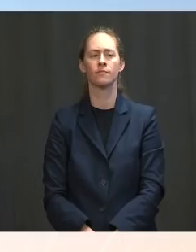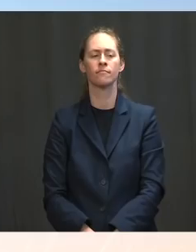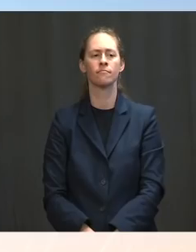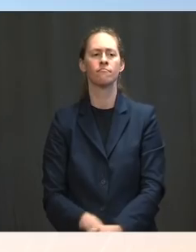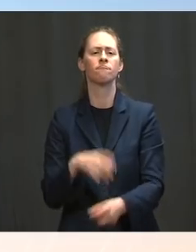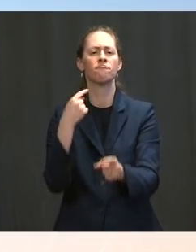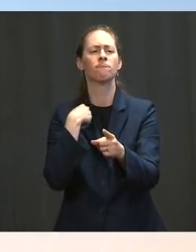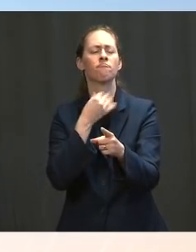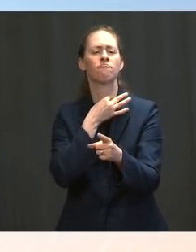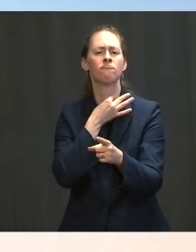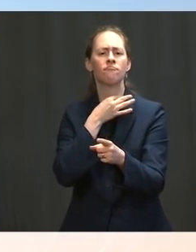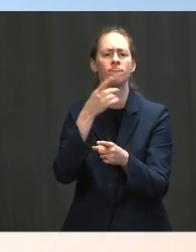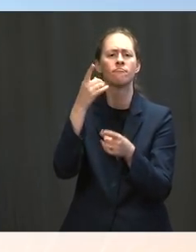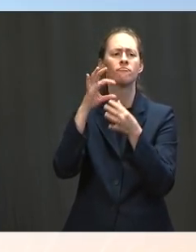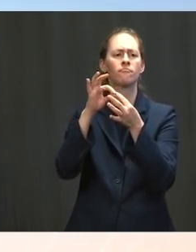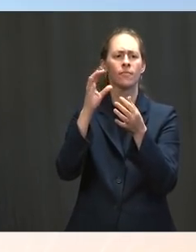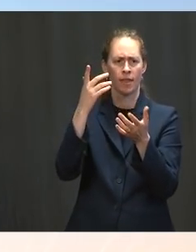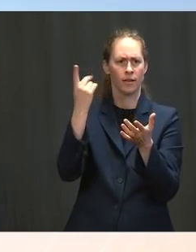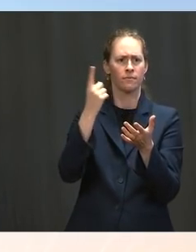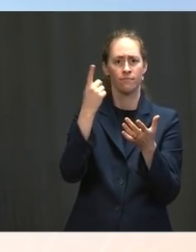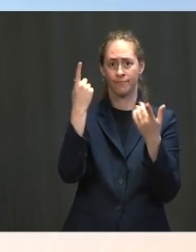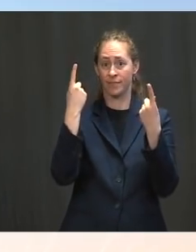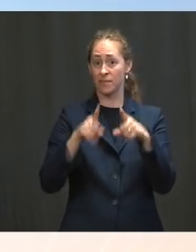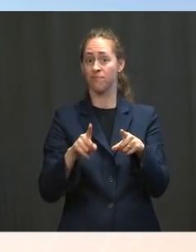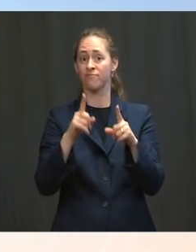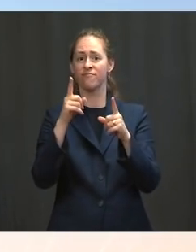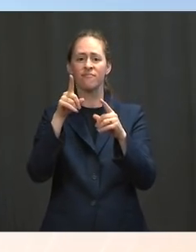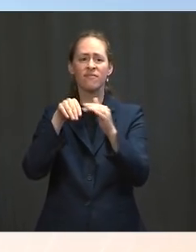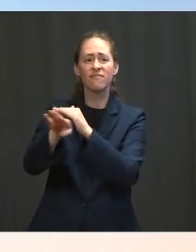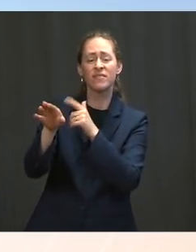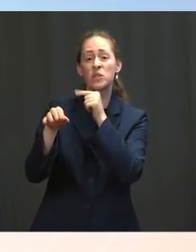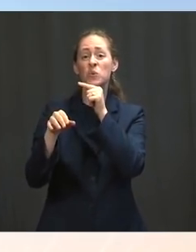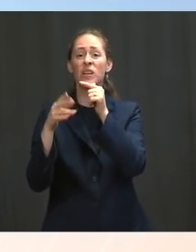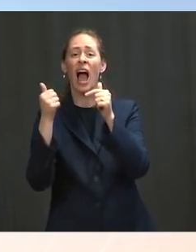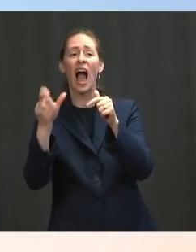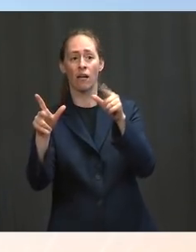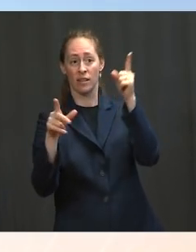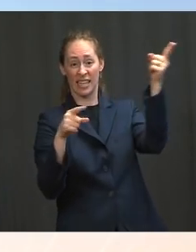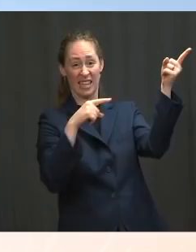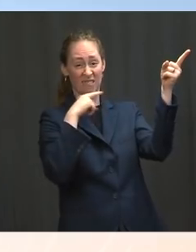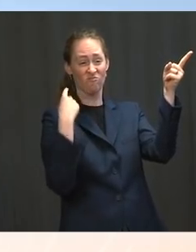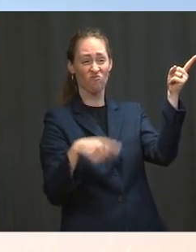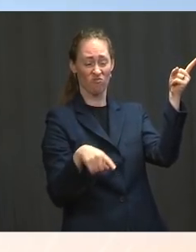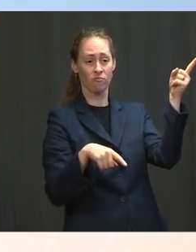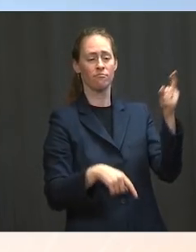is the President's view that the response will be proportional to just taking that actor offline